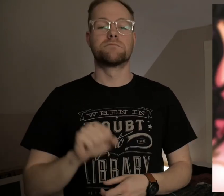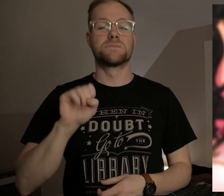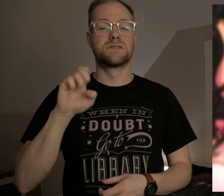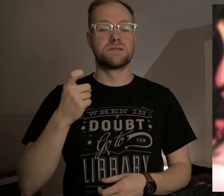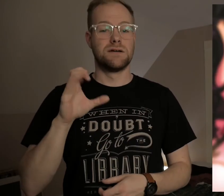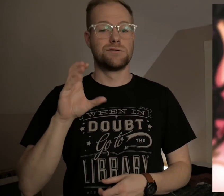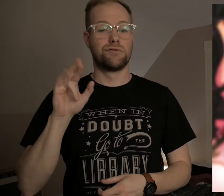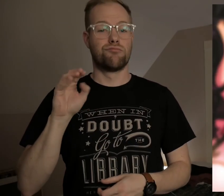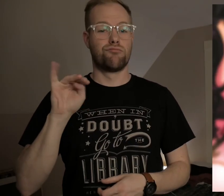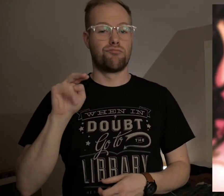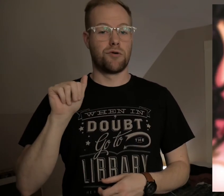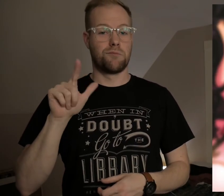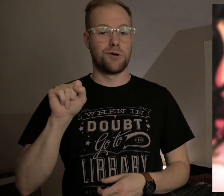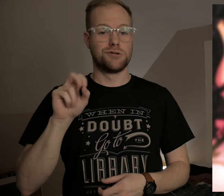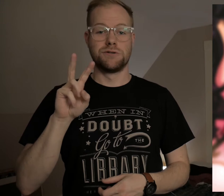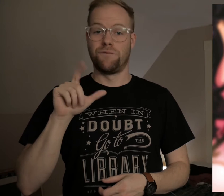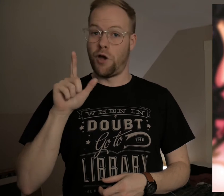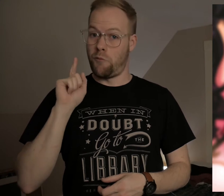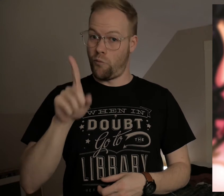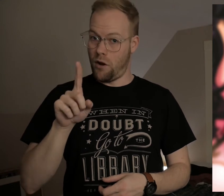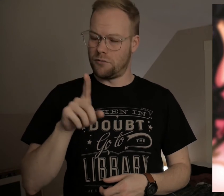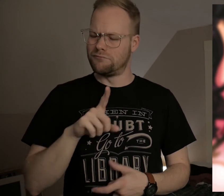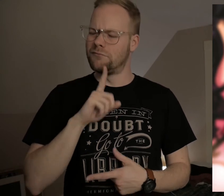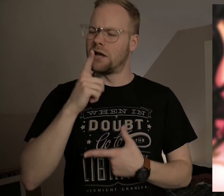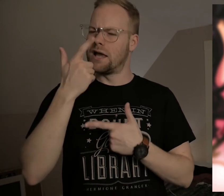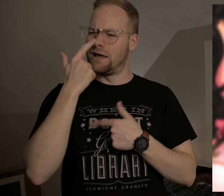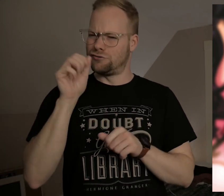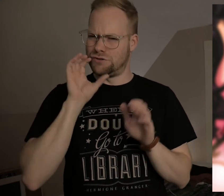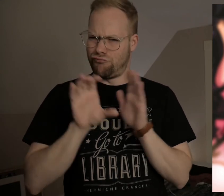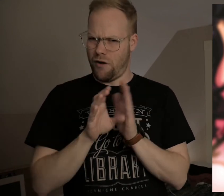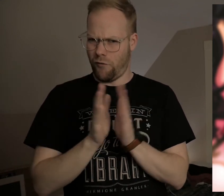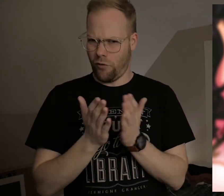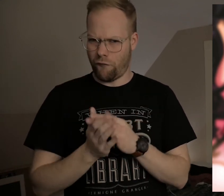Sex Criminals Vol. 1 is a very interesting graphic novel!